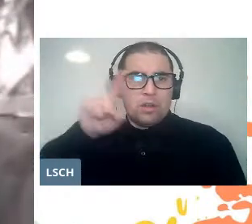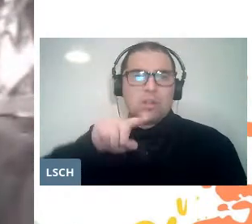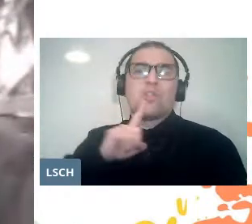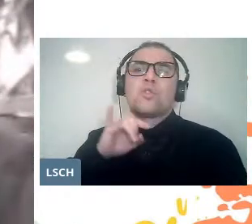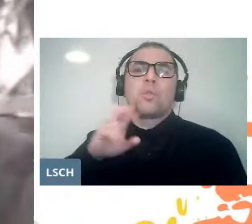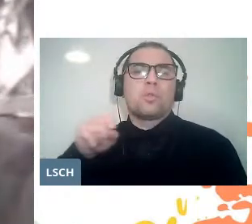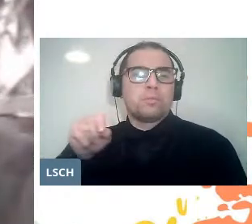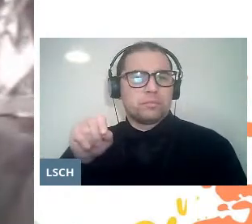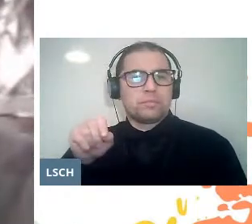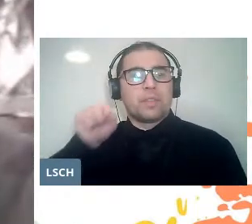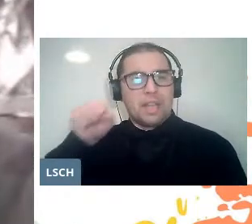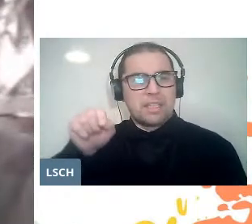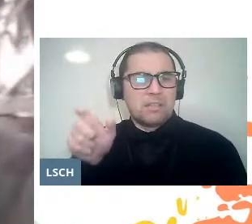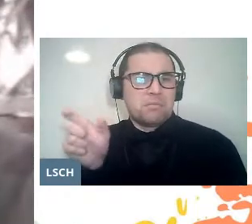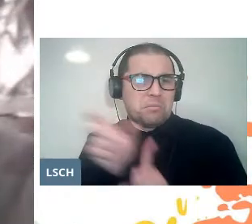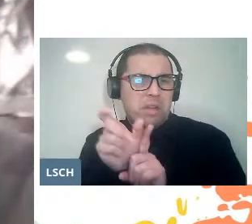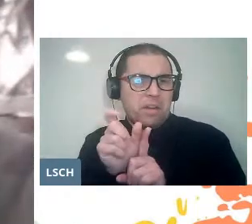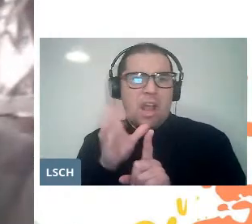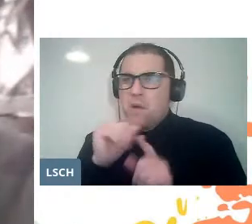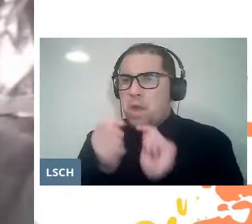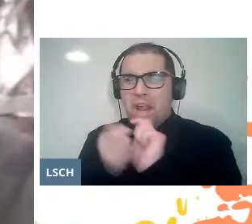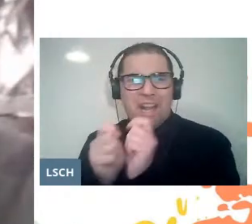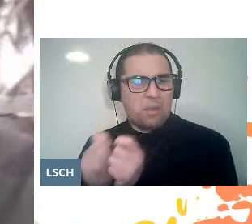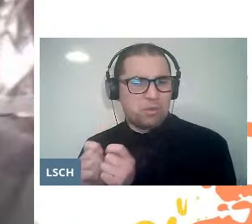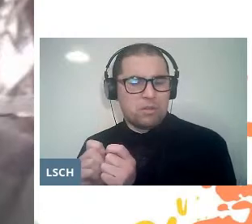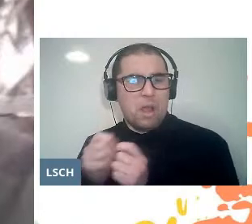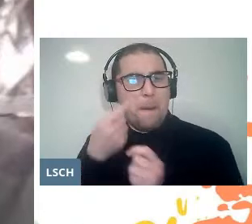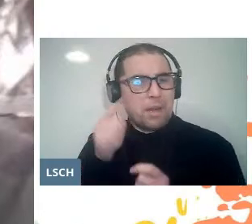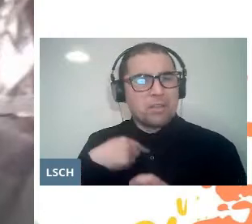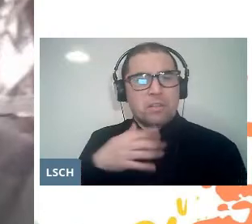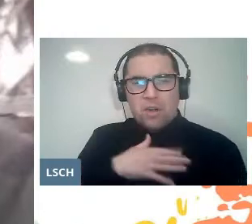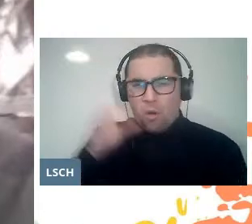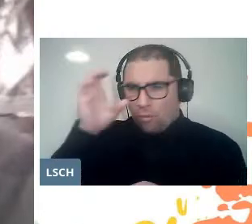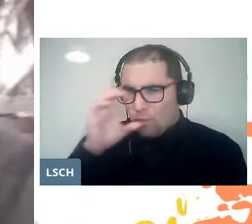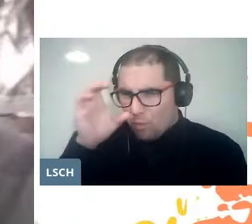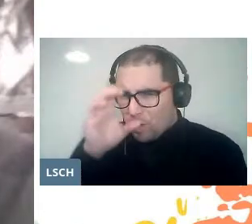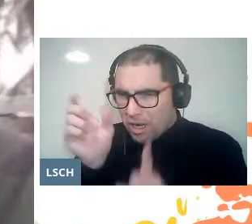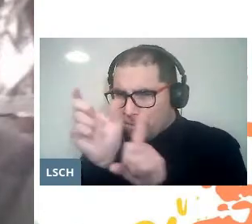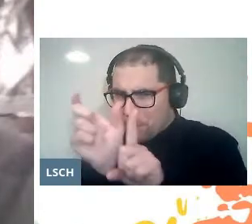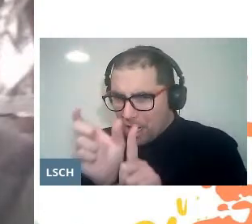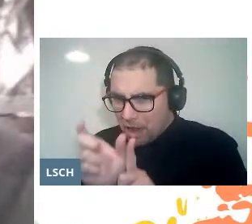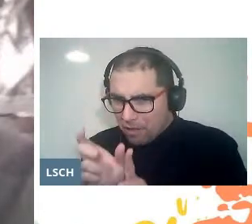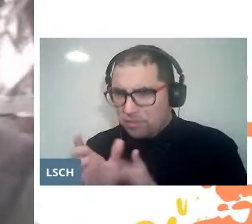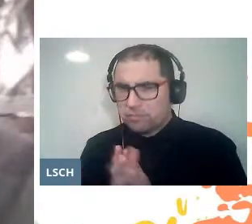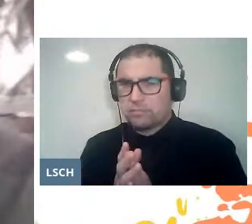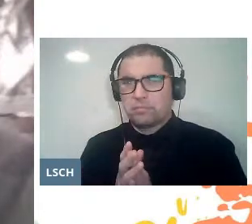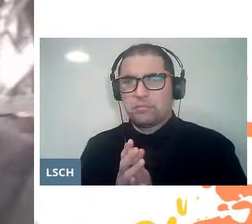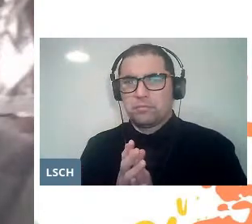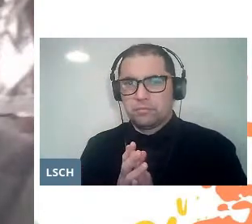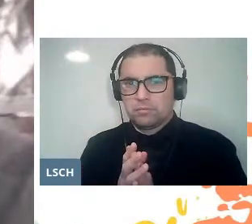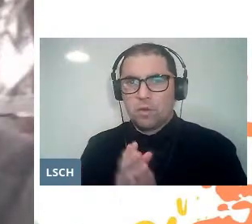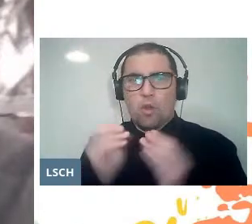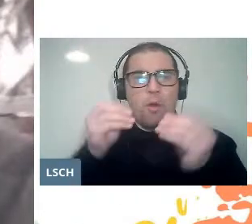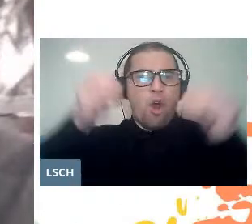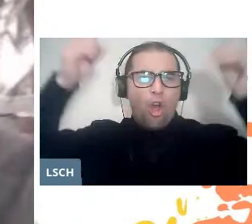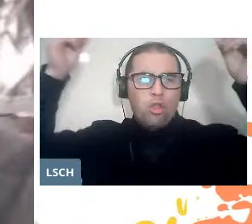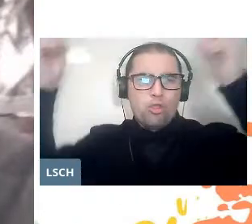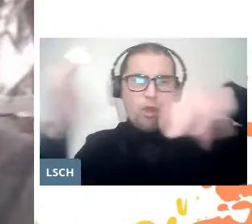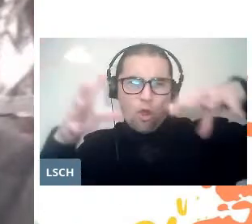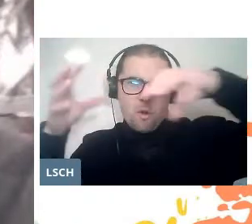These words have no translation. However, if you want to look for a translation, you could say "storm and passion",